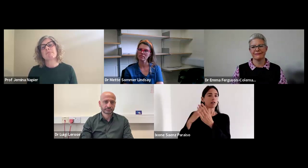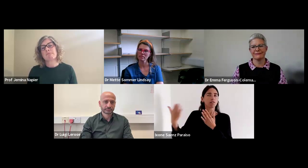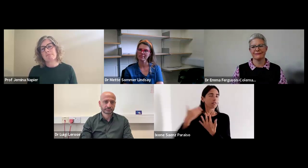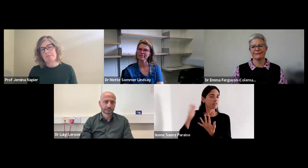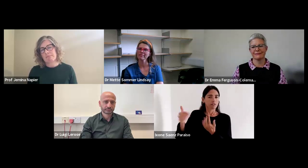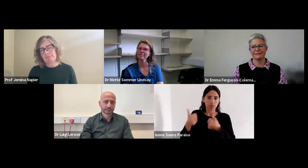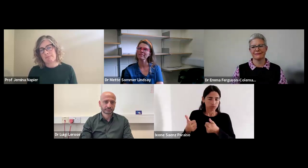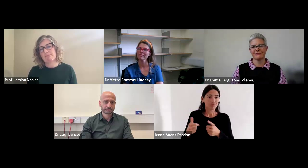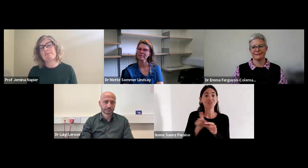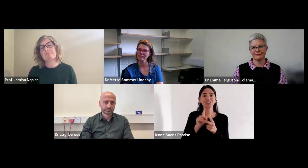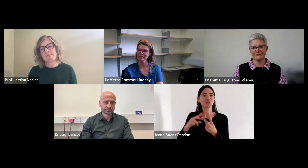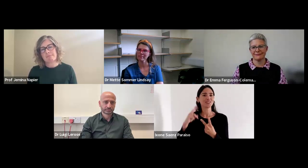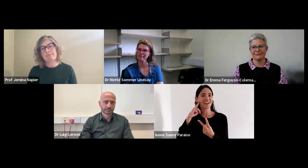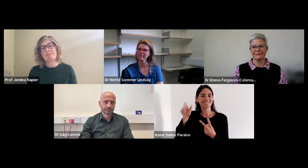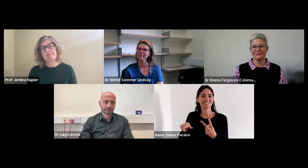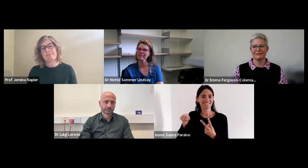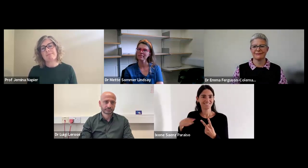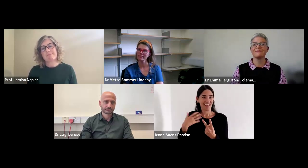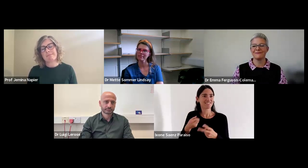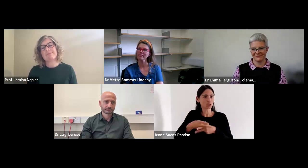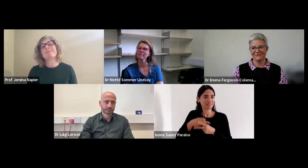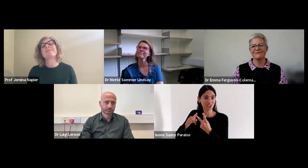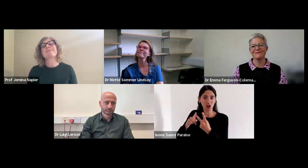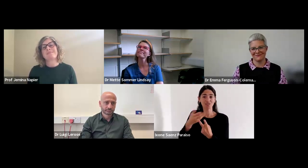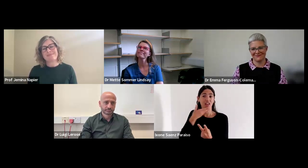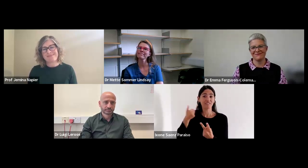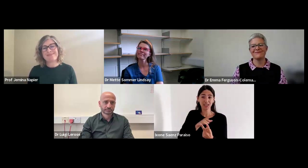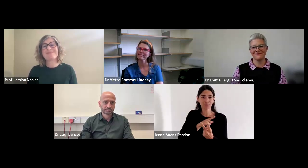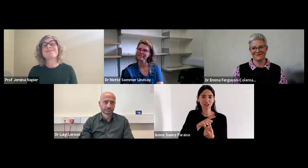I don't need to have interpreters, so that's a lovely experience and I also have a deaf